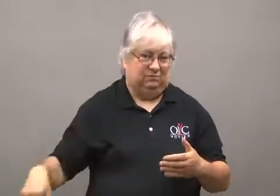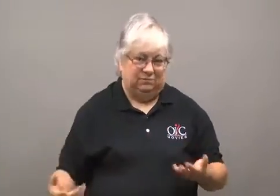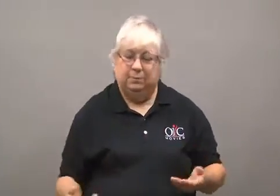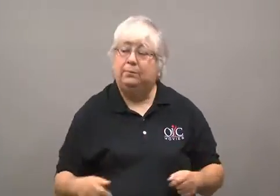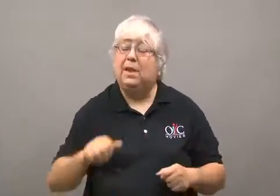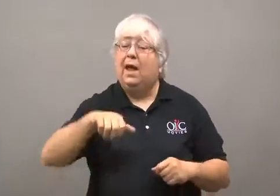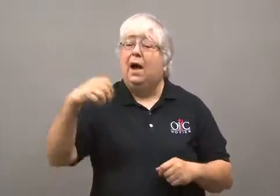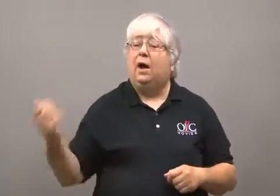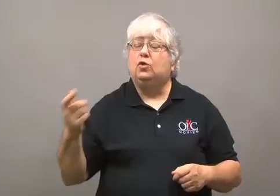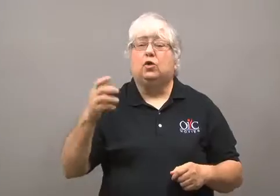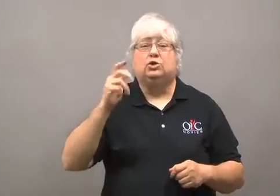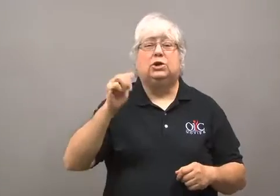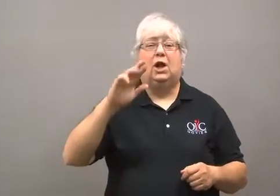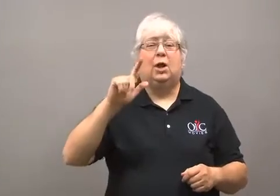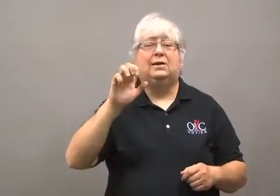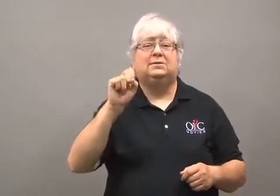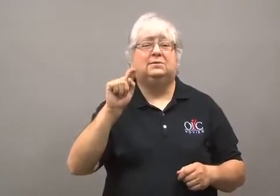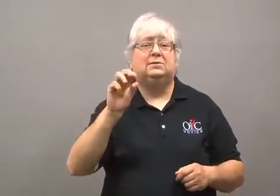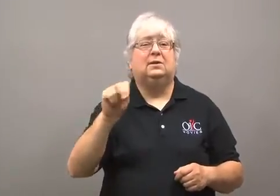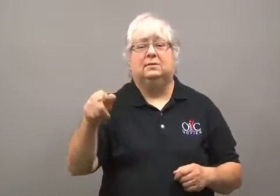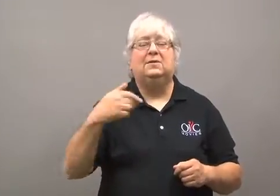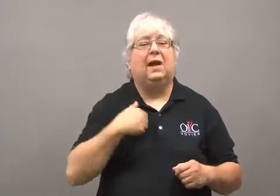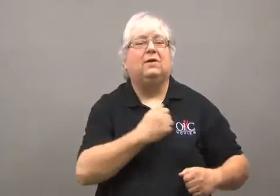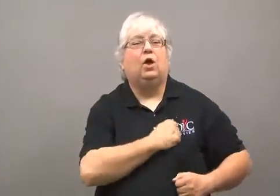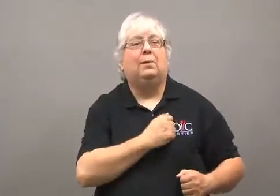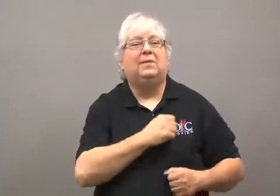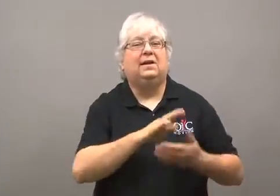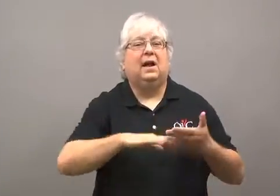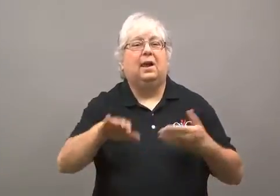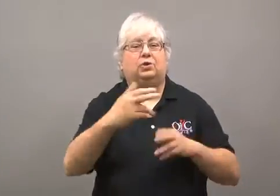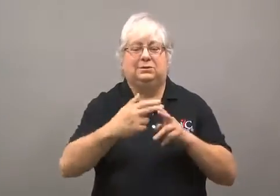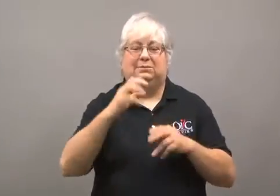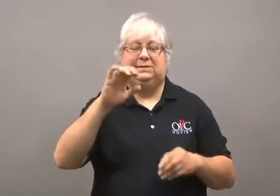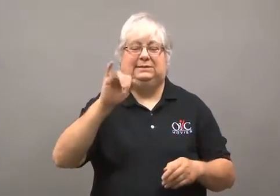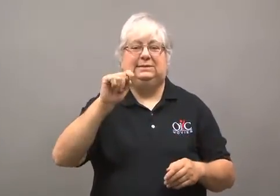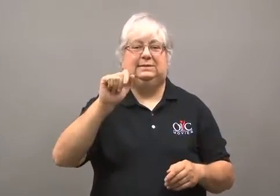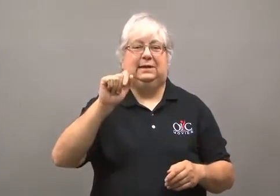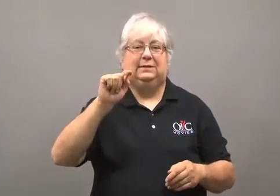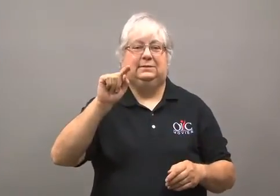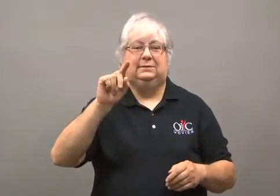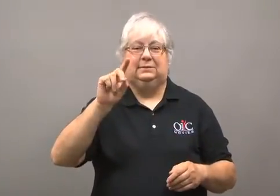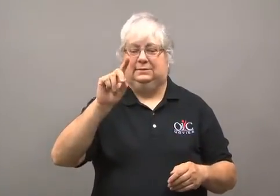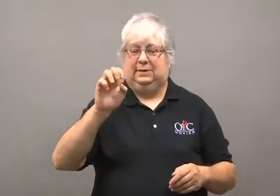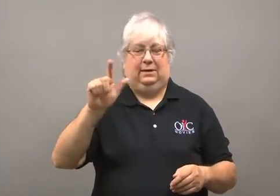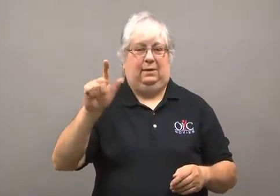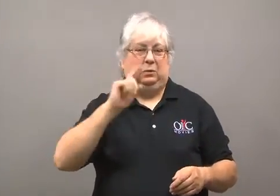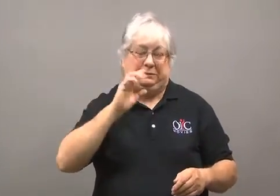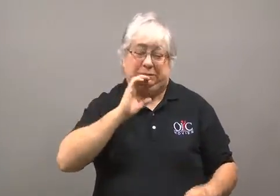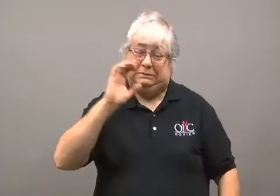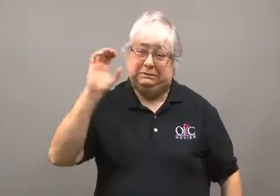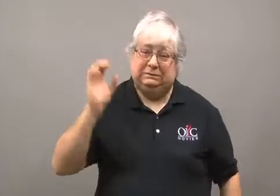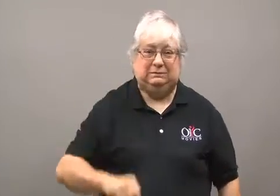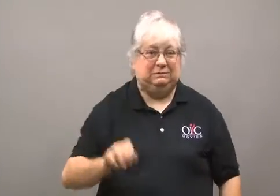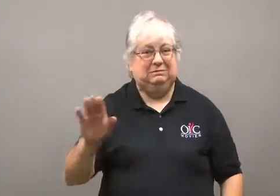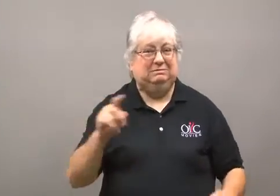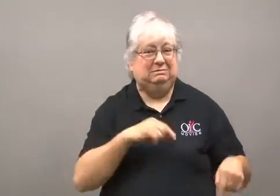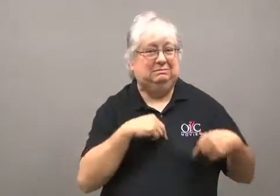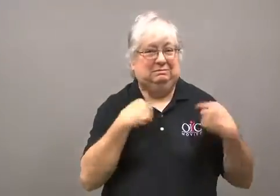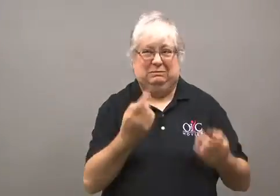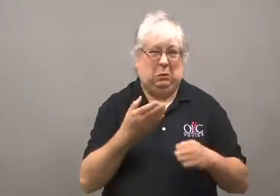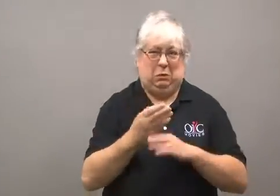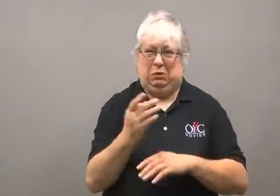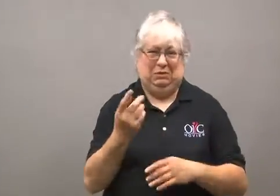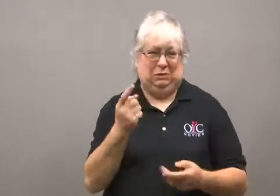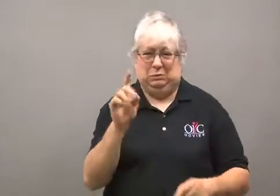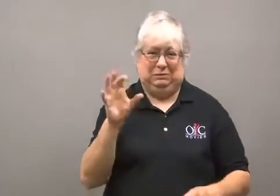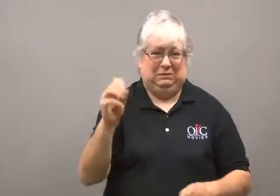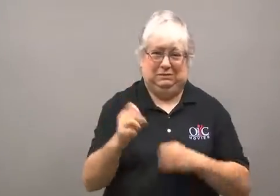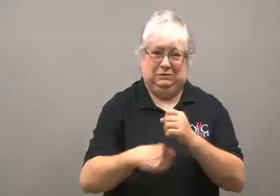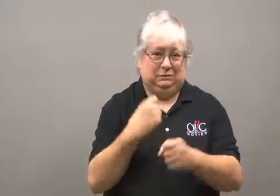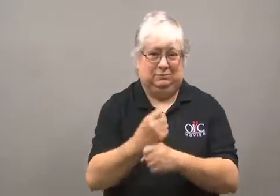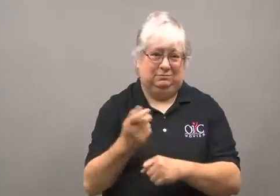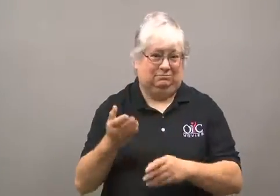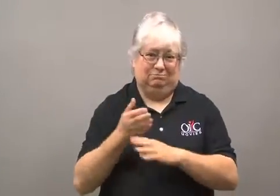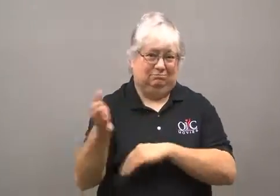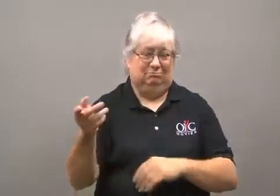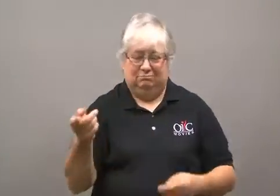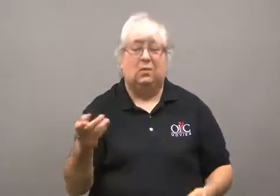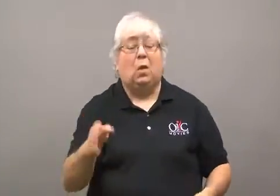Charleston's military academy, the Citadel, has been around for over 150 years.